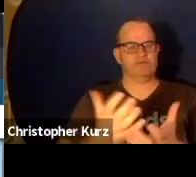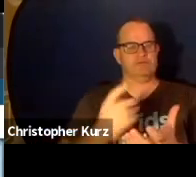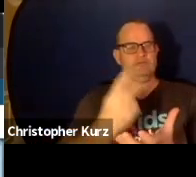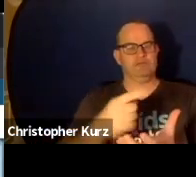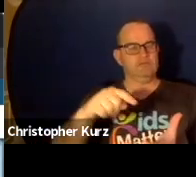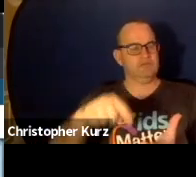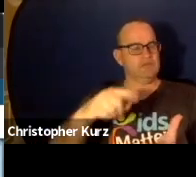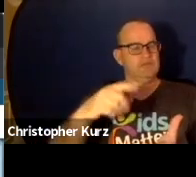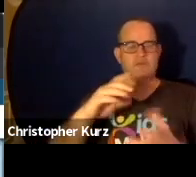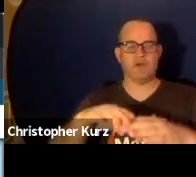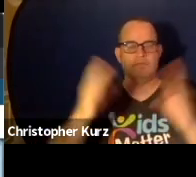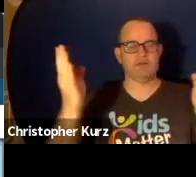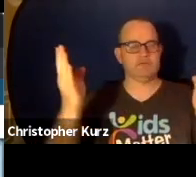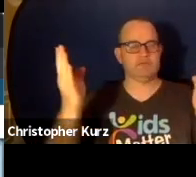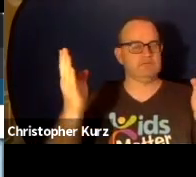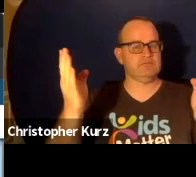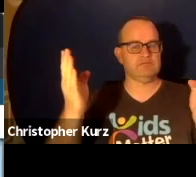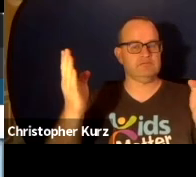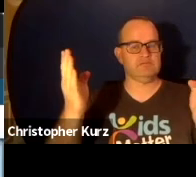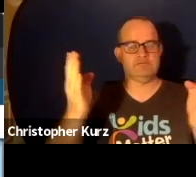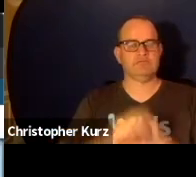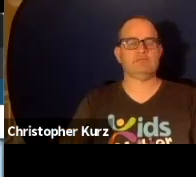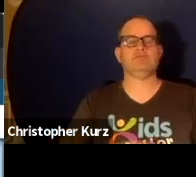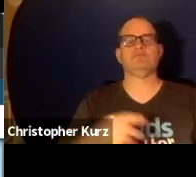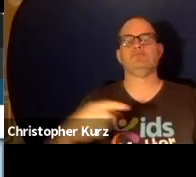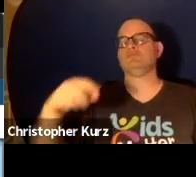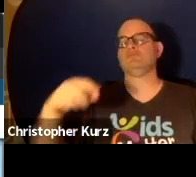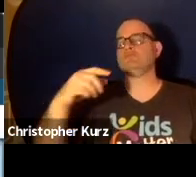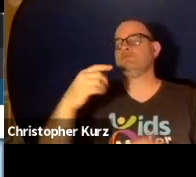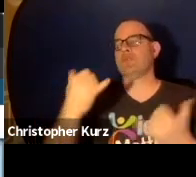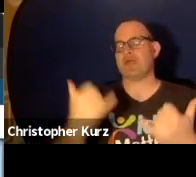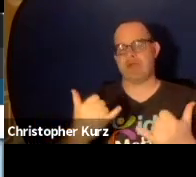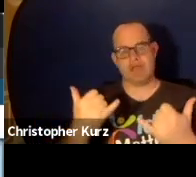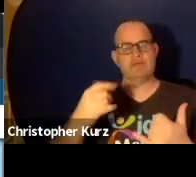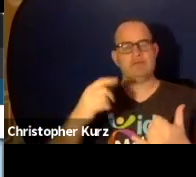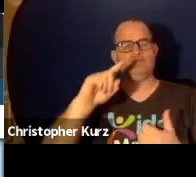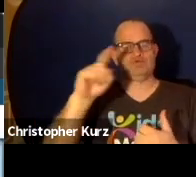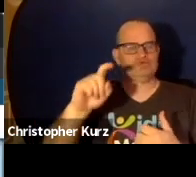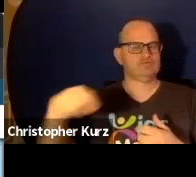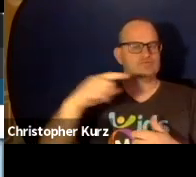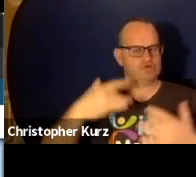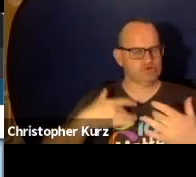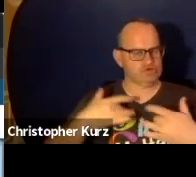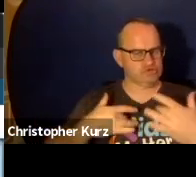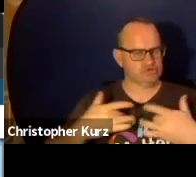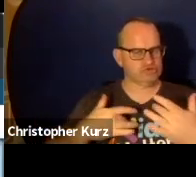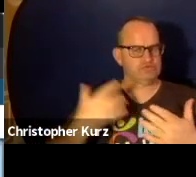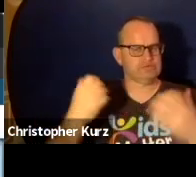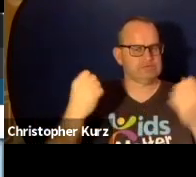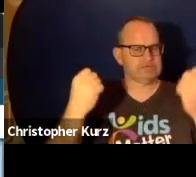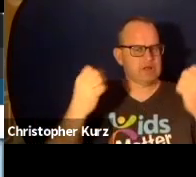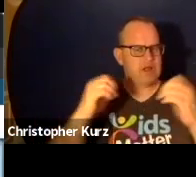to again scaffold language learning. The platform is open.